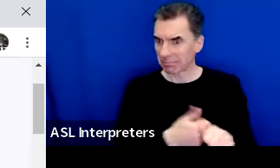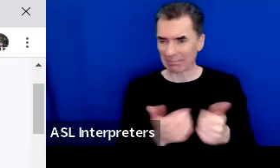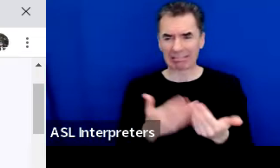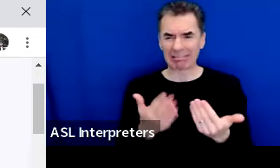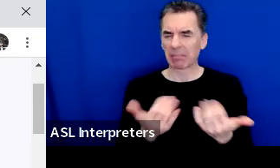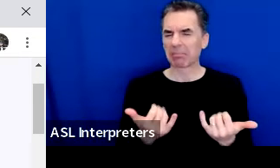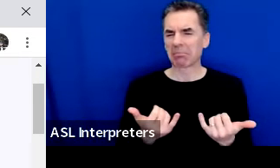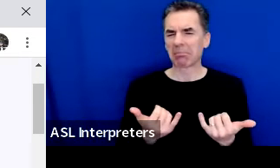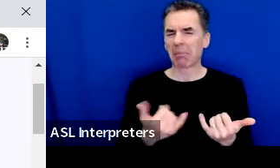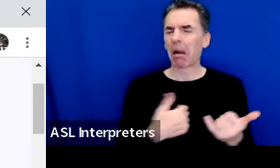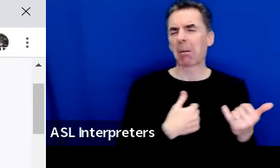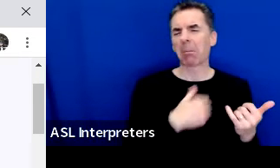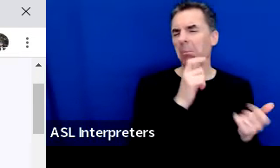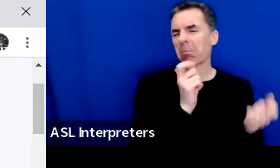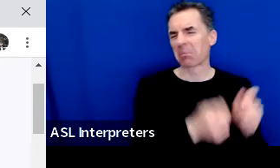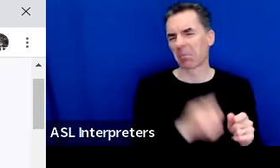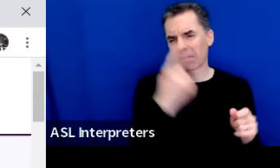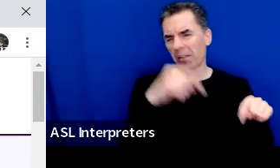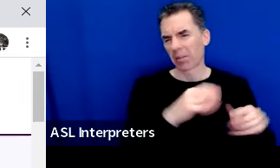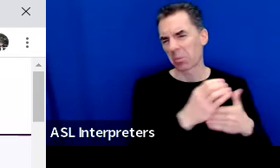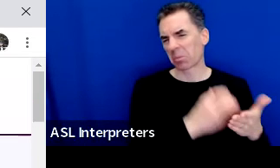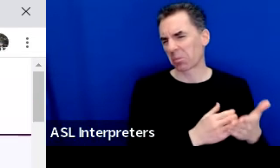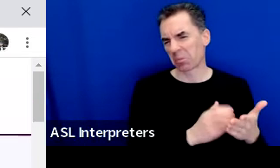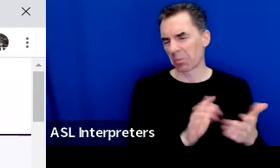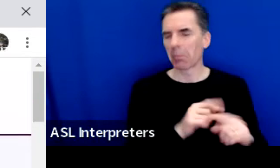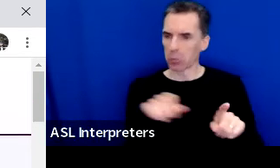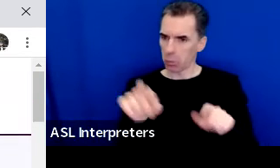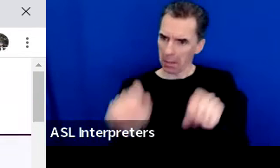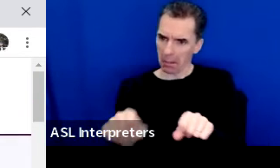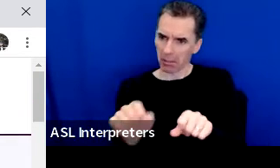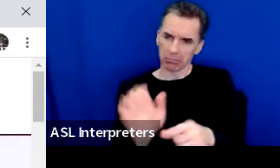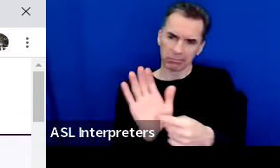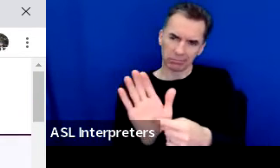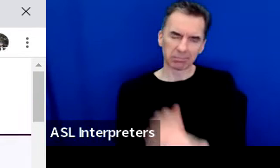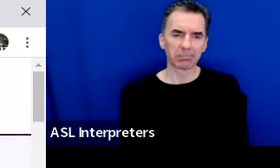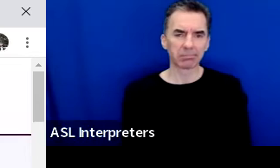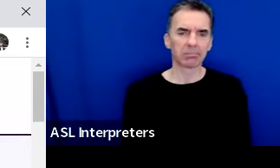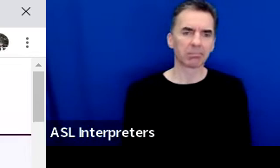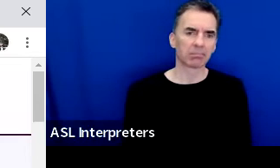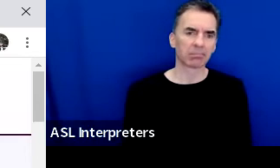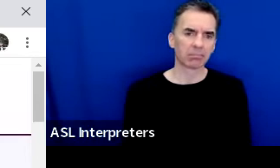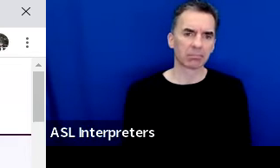It's because this is, of course you can also if I go home. So let me show you this is really important.